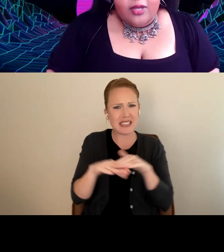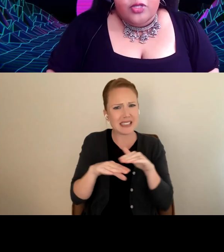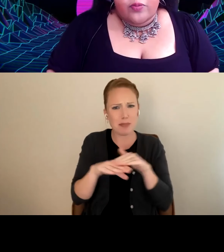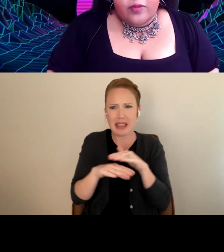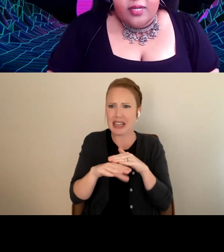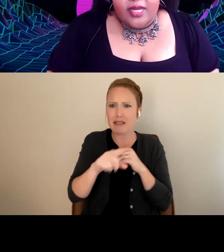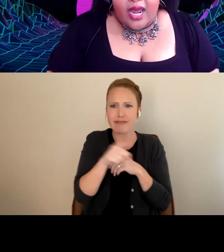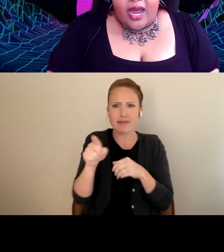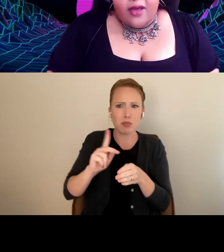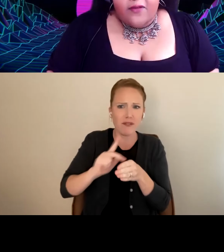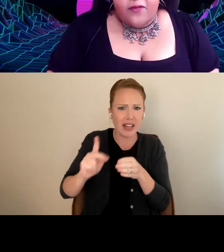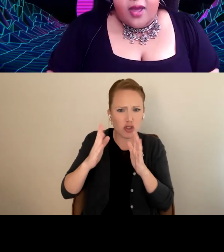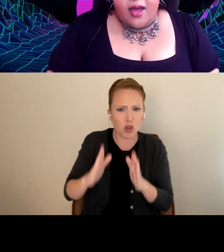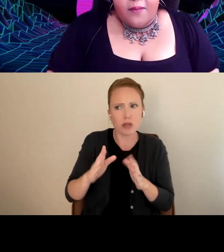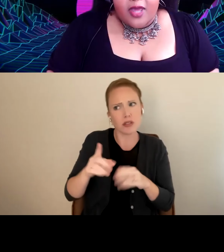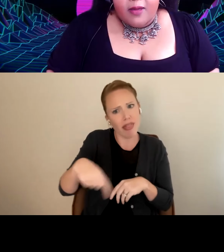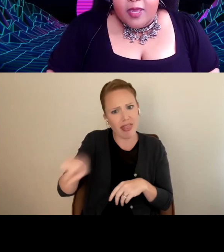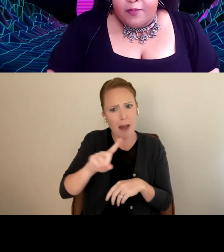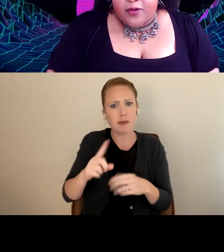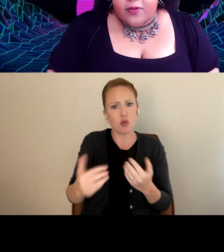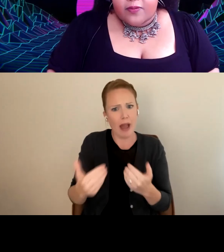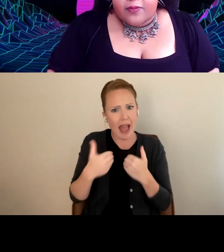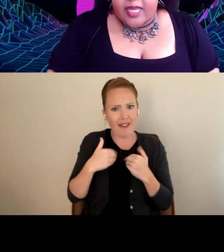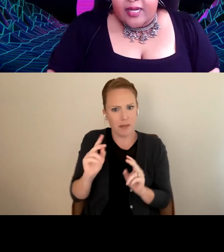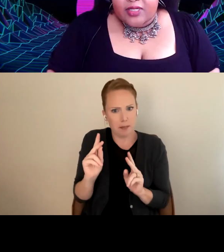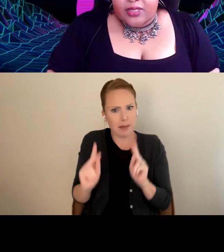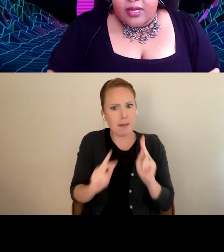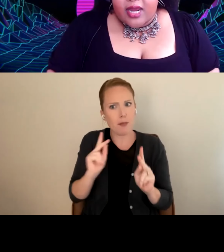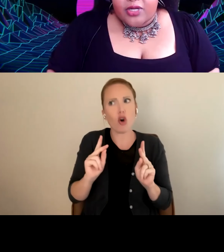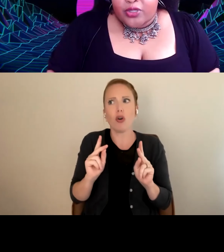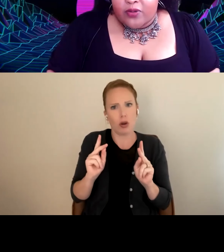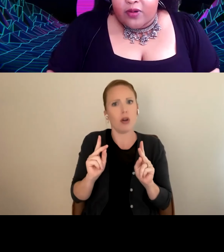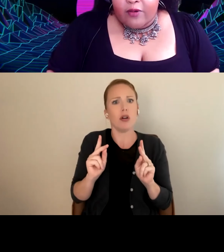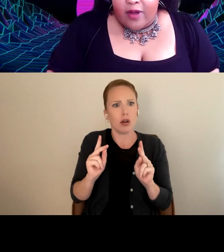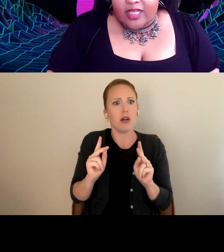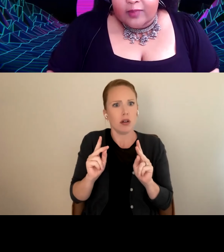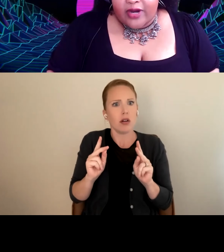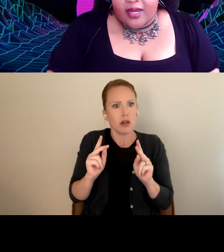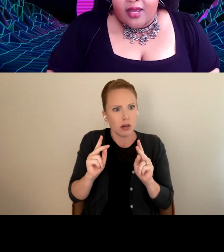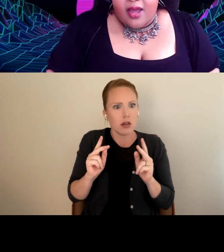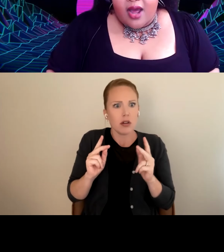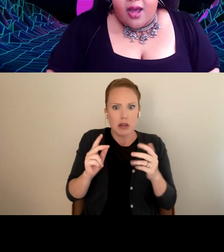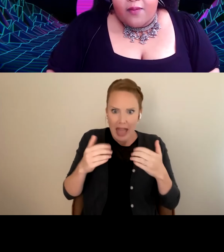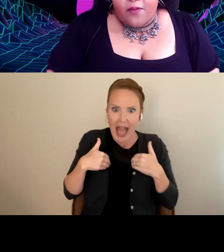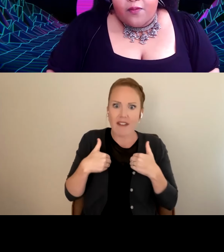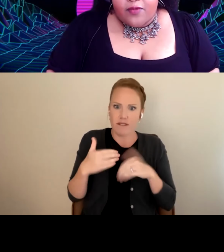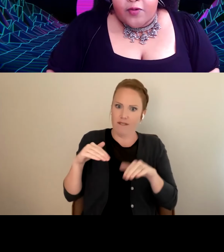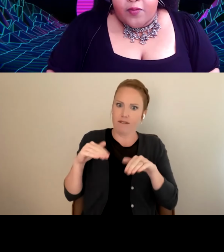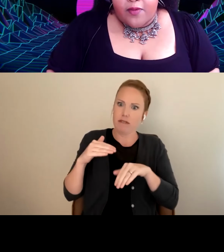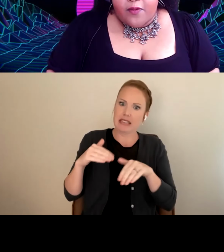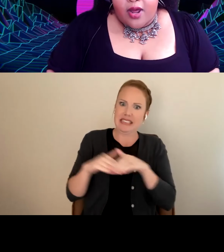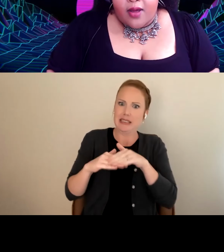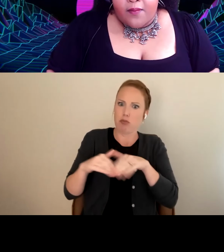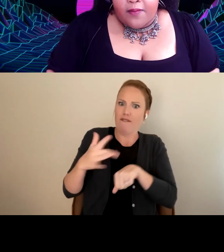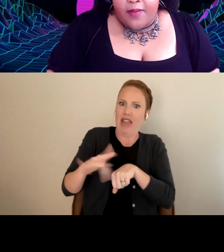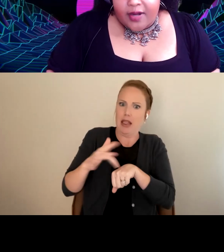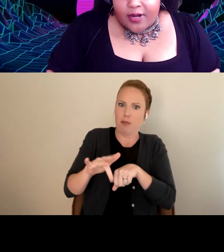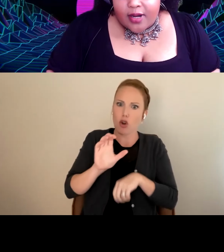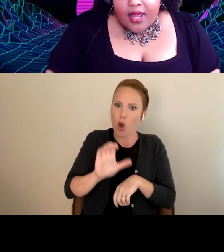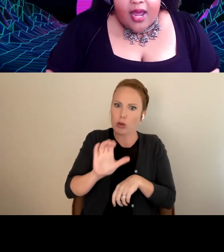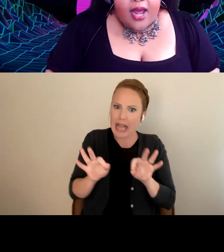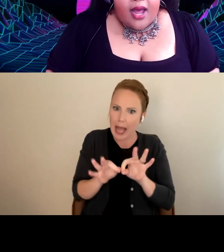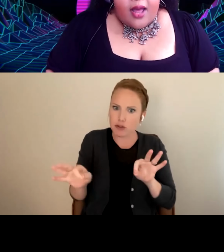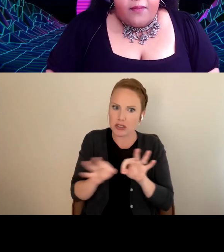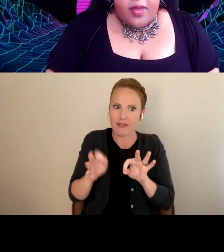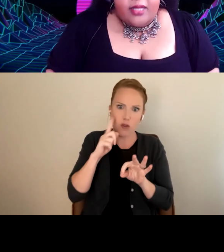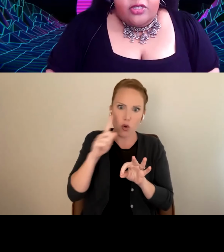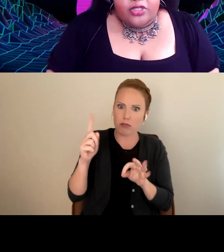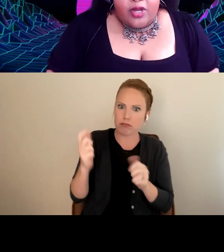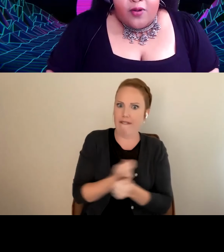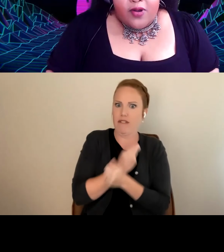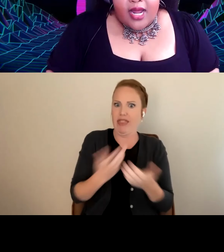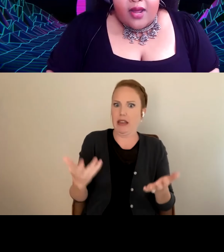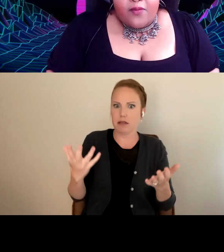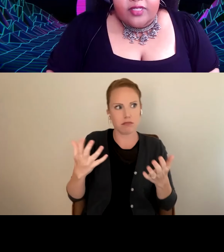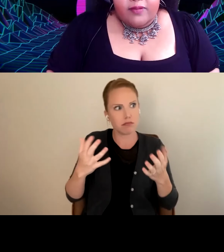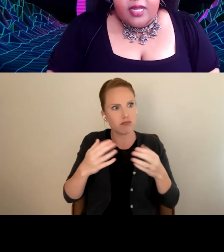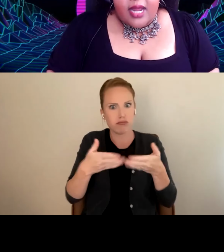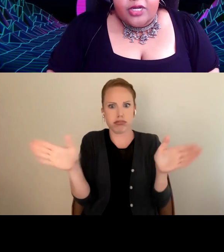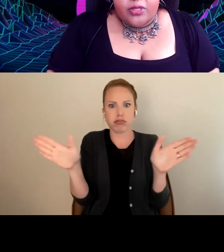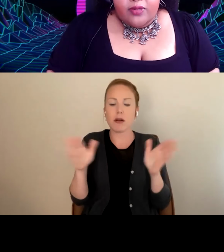to really have people get and do on a widespread manner. And so, something I do think,